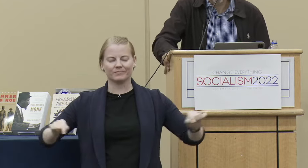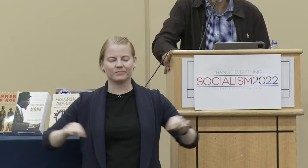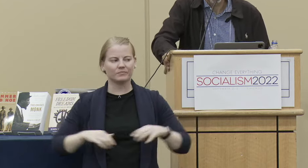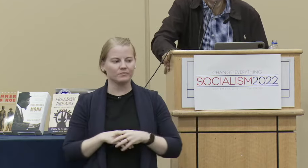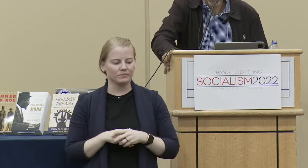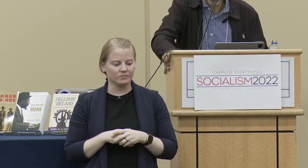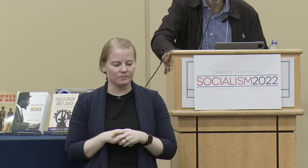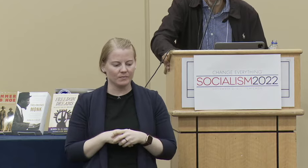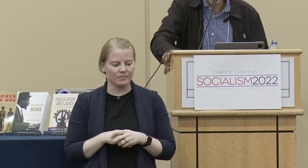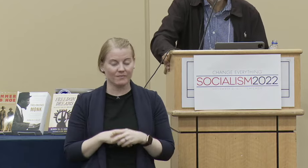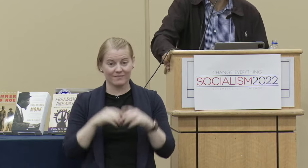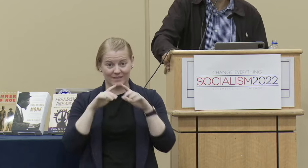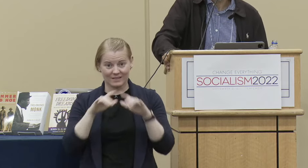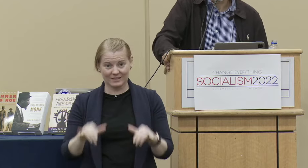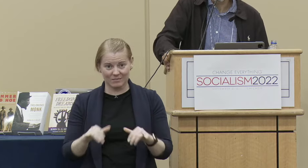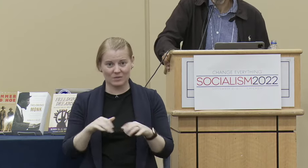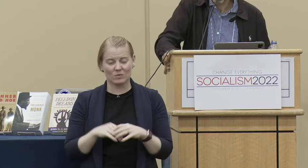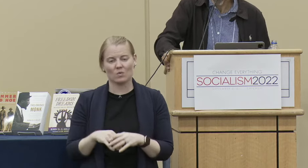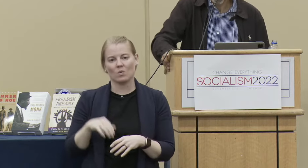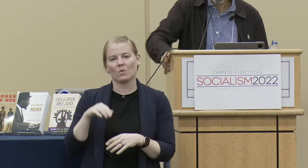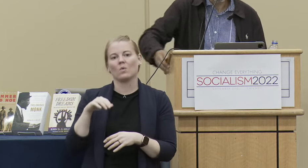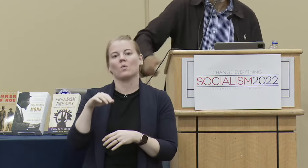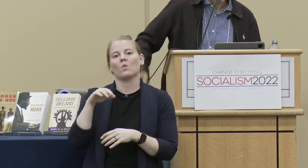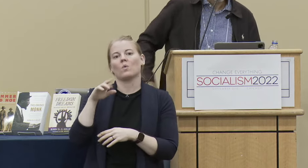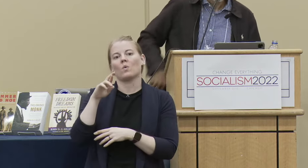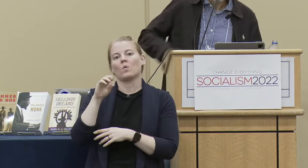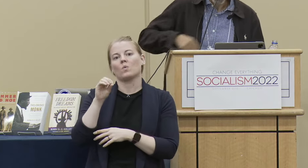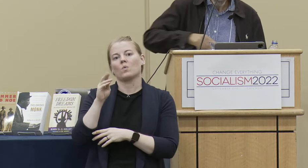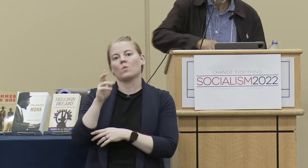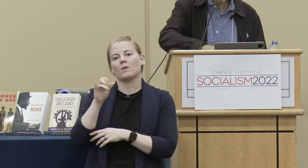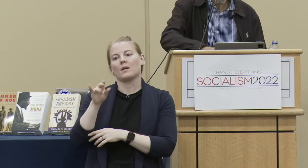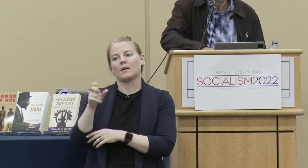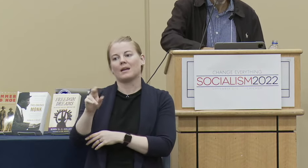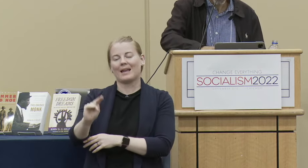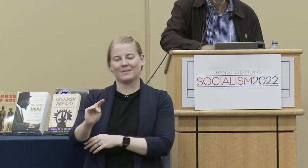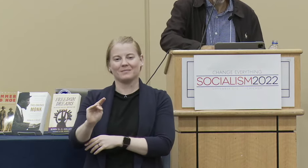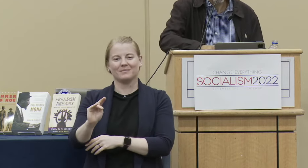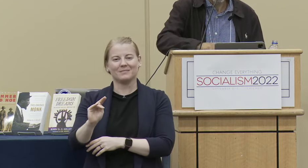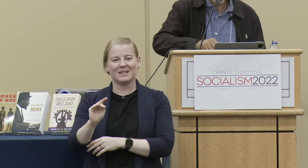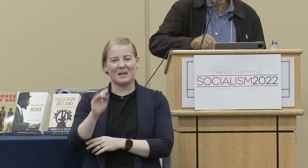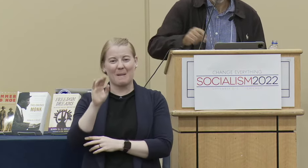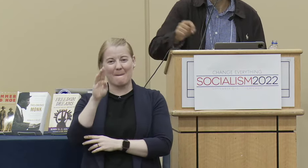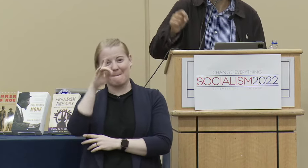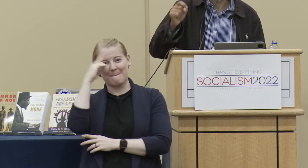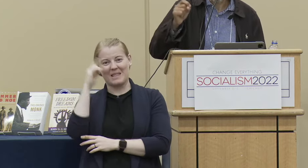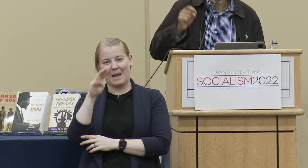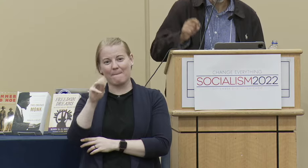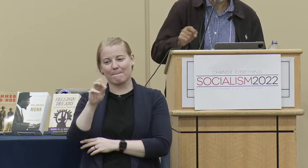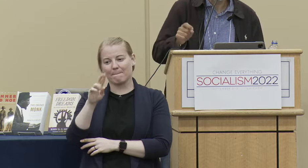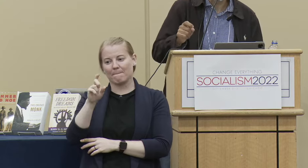all over the globe. Now, at the same time, as